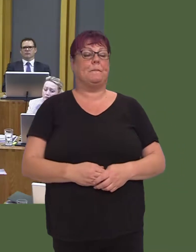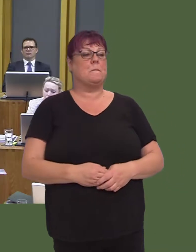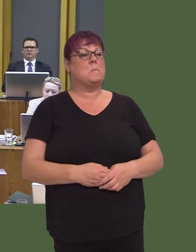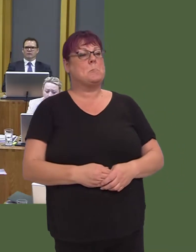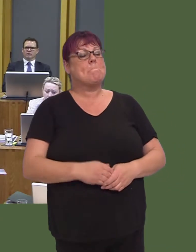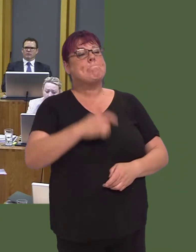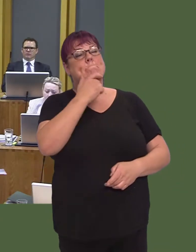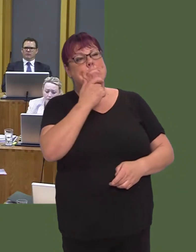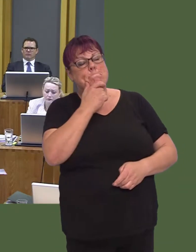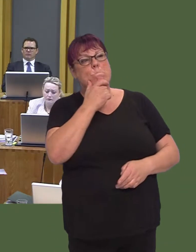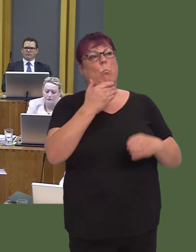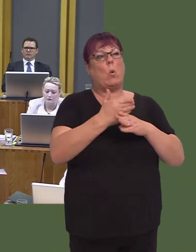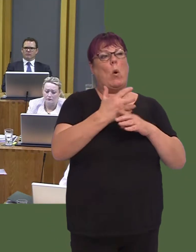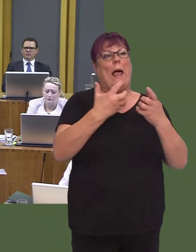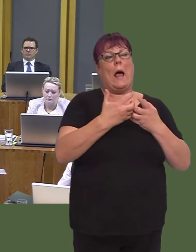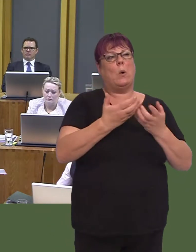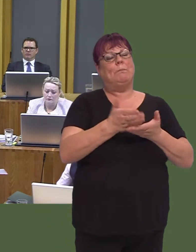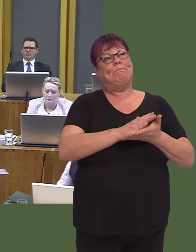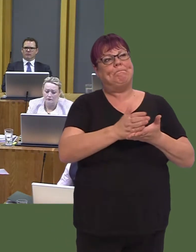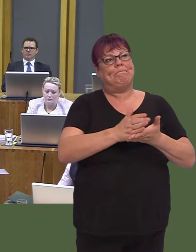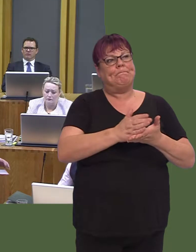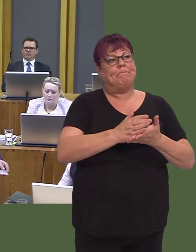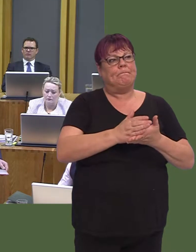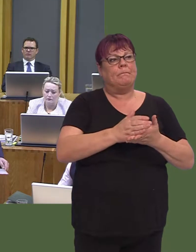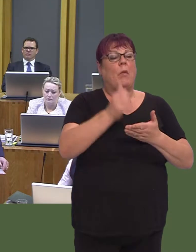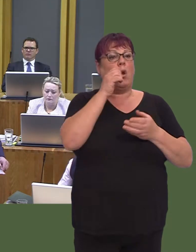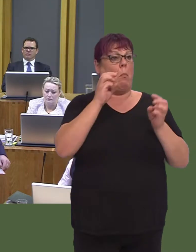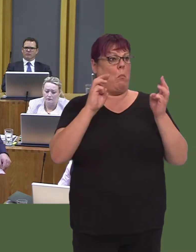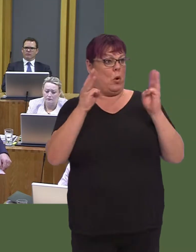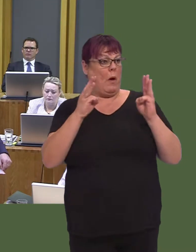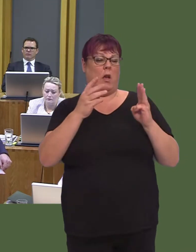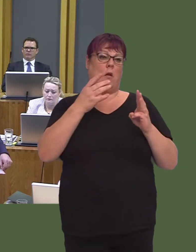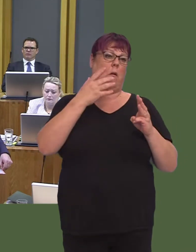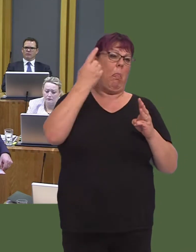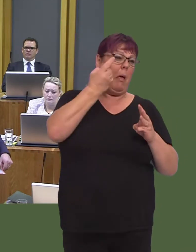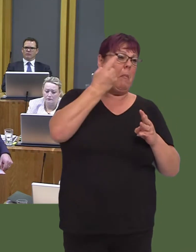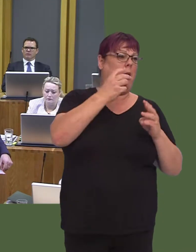Carwyn Jones AM: It's not clear how that would operate, and some of the things that I've seen would be the introduction of bus lanes on the motorway.